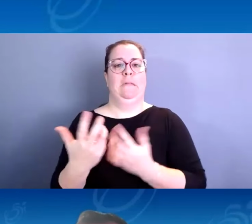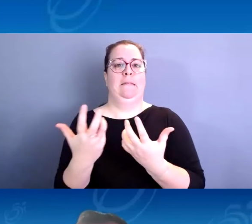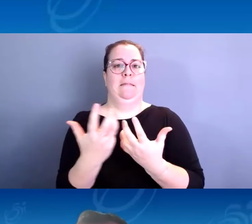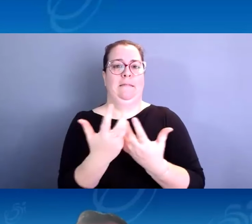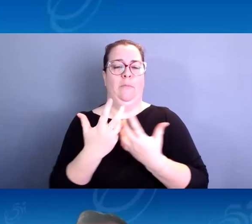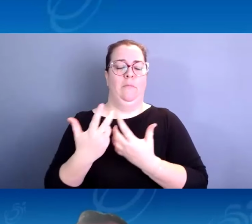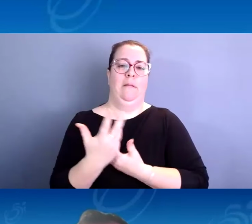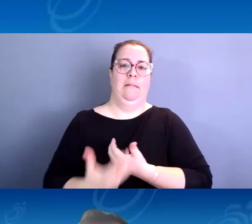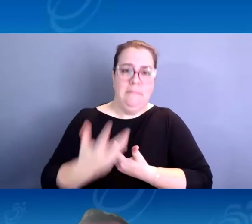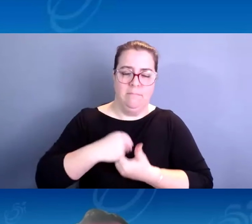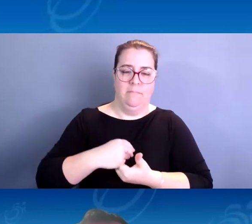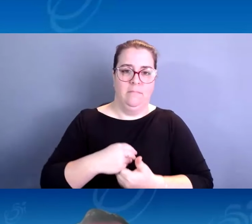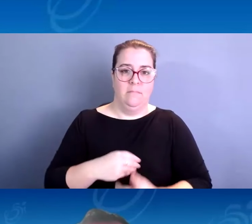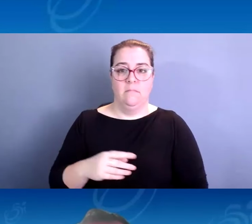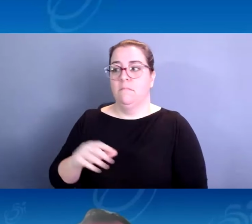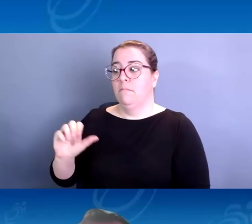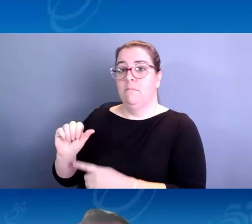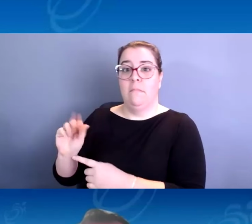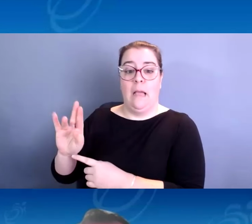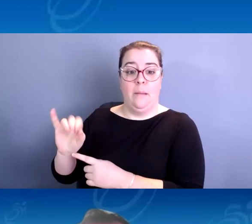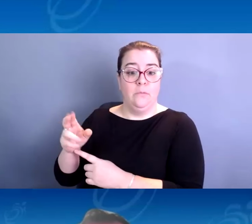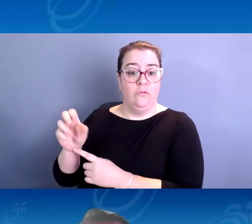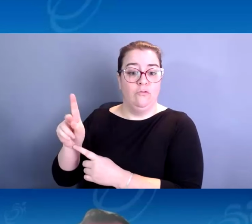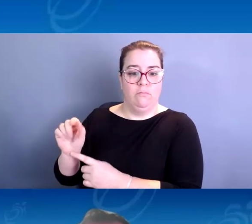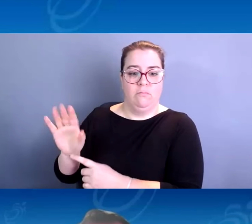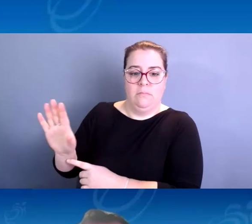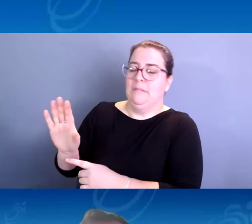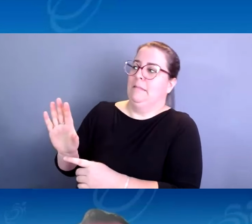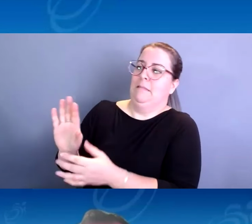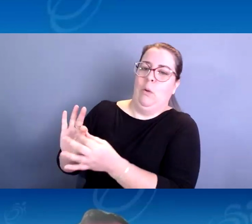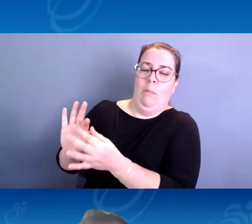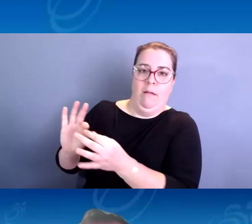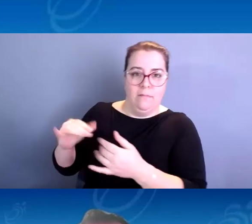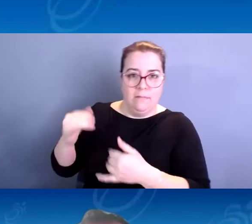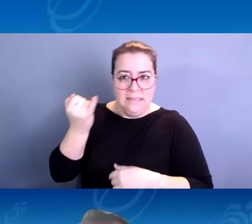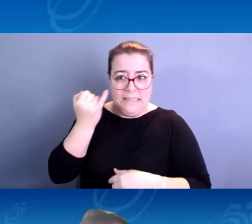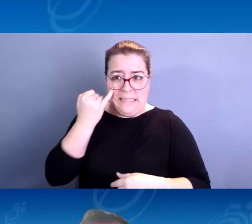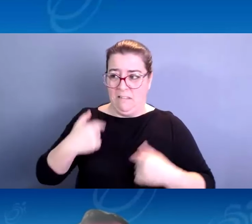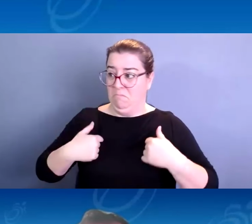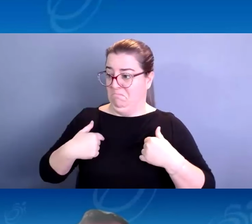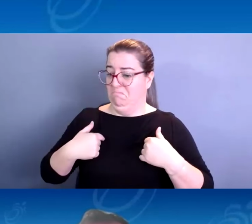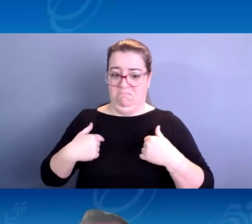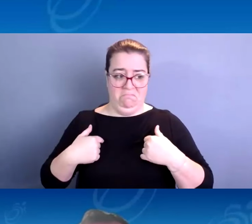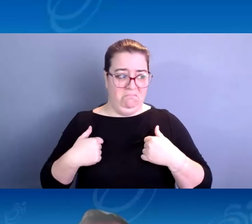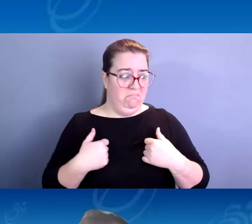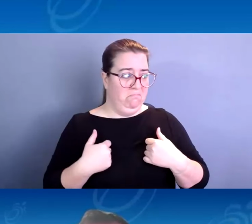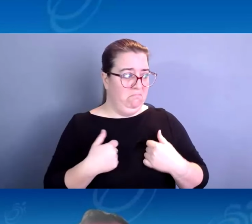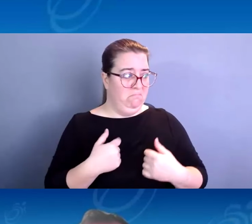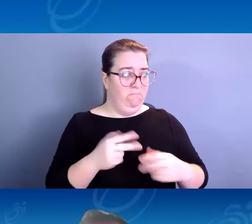don't see ourselves within the culture and within the values, then it's hard to resonate within that space, right?